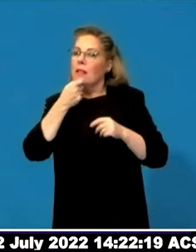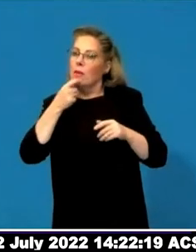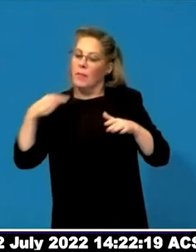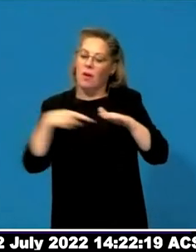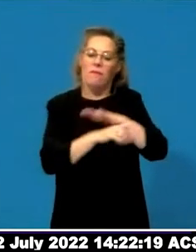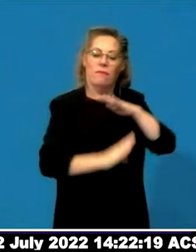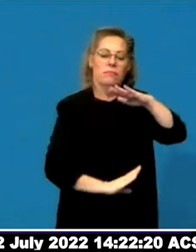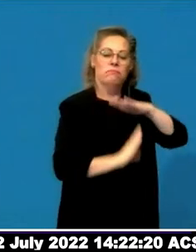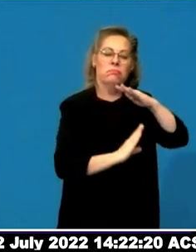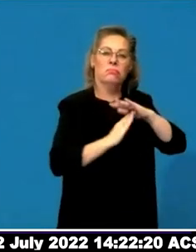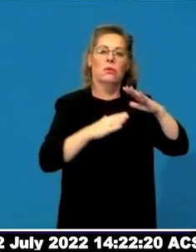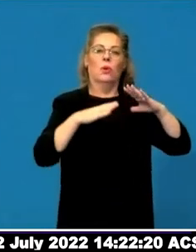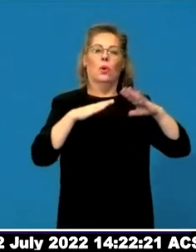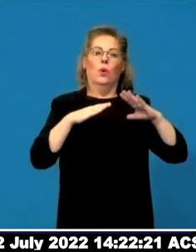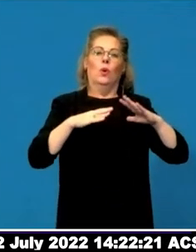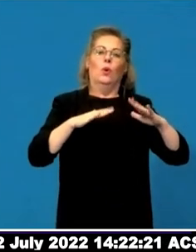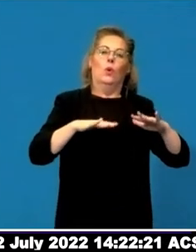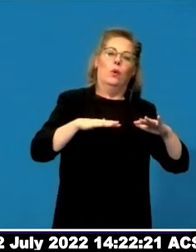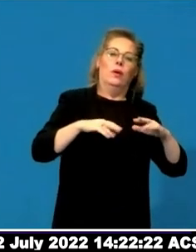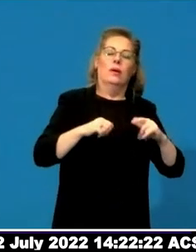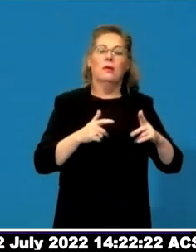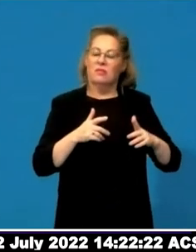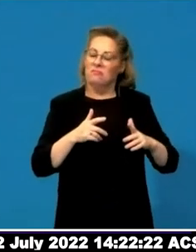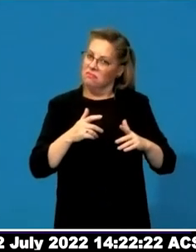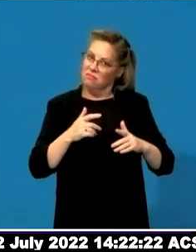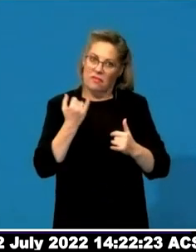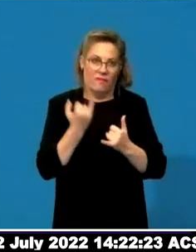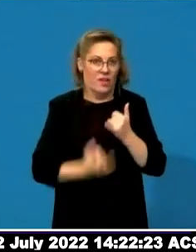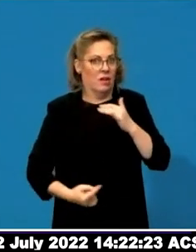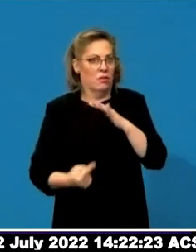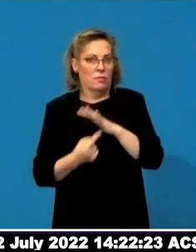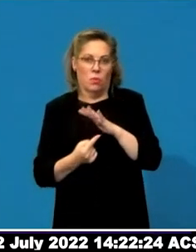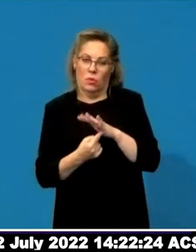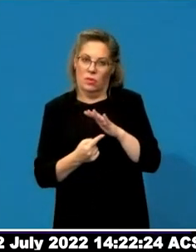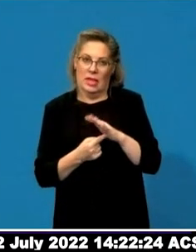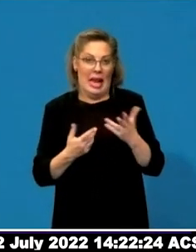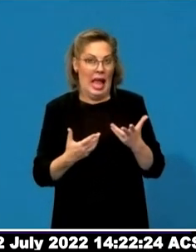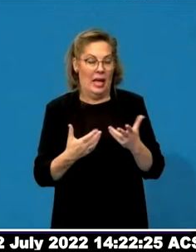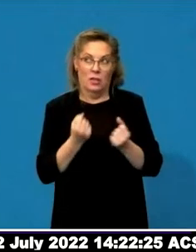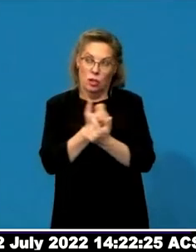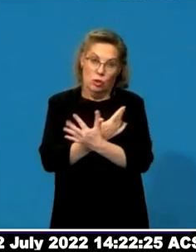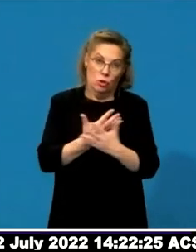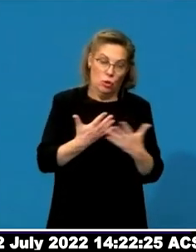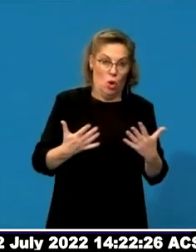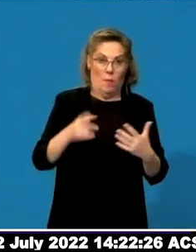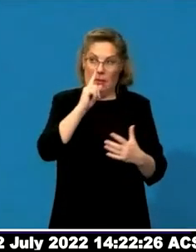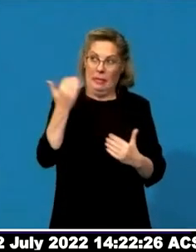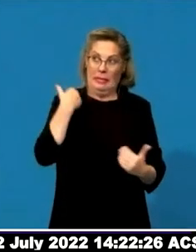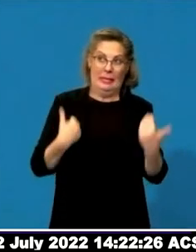and that's a reflection of there are lots of kind of stressors on families and community.